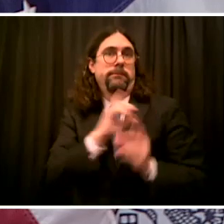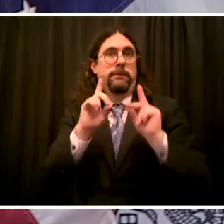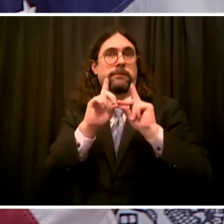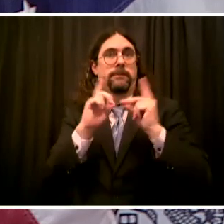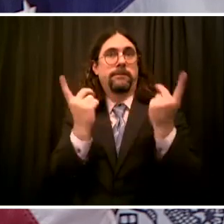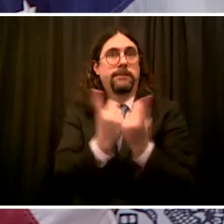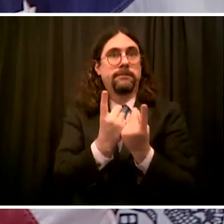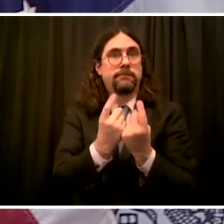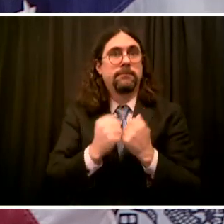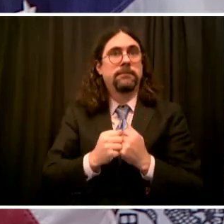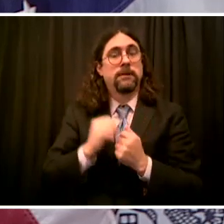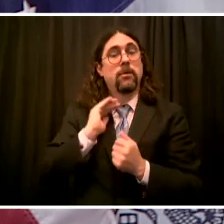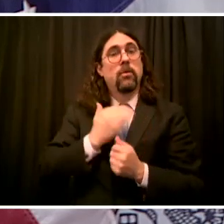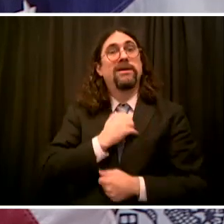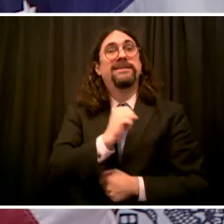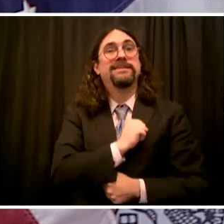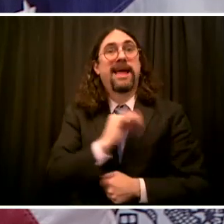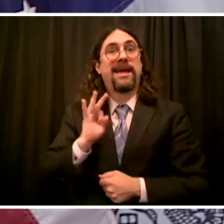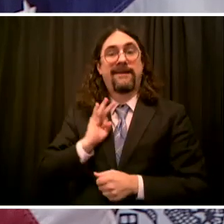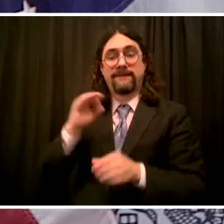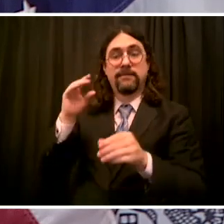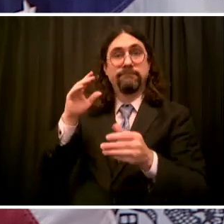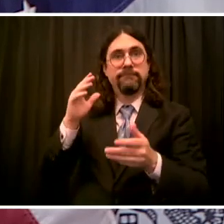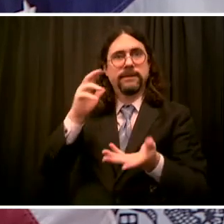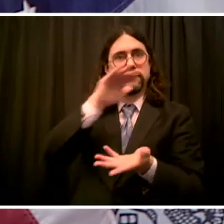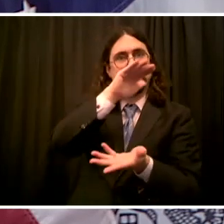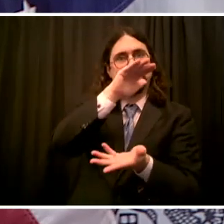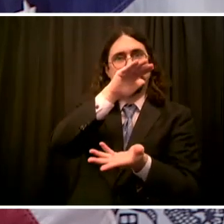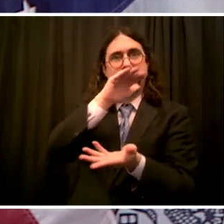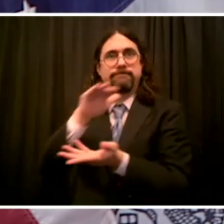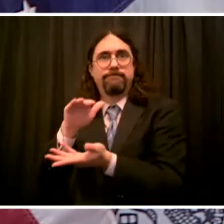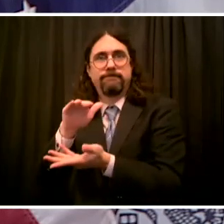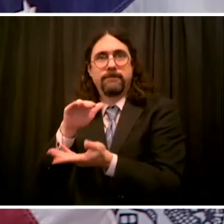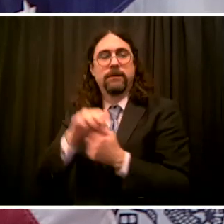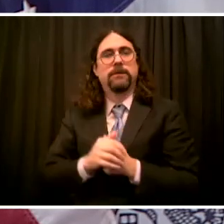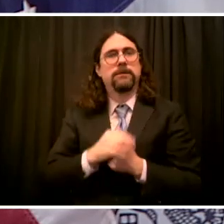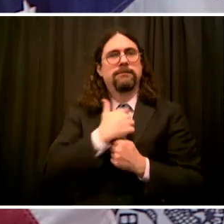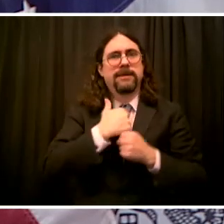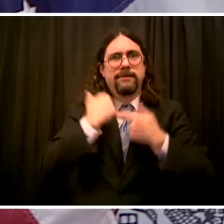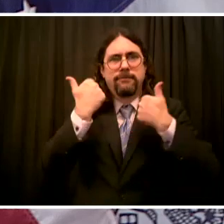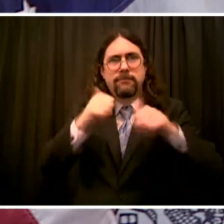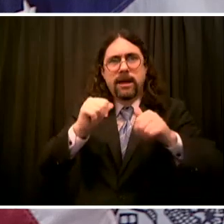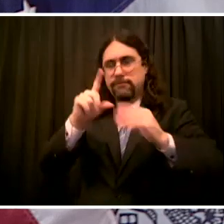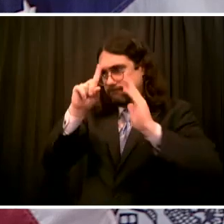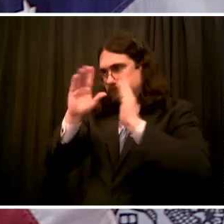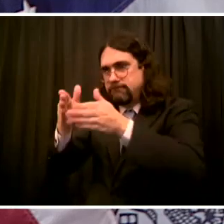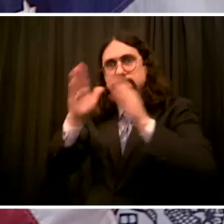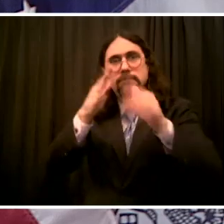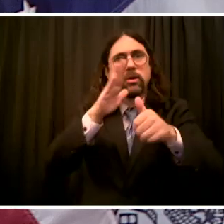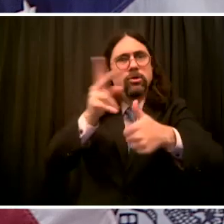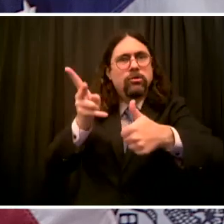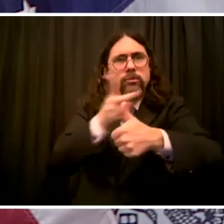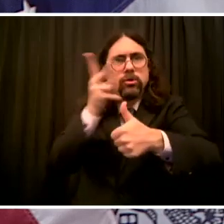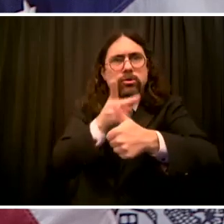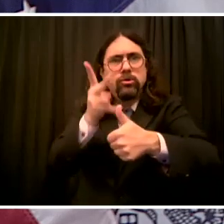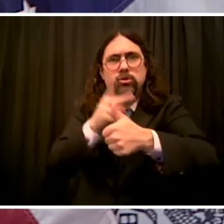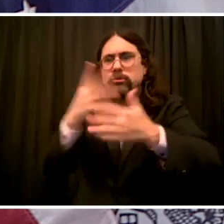RUNNING A LITTLE BIT OF A SKELETON CREW, WE'RE CERTAINLY